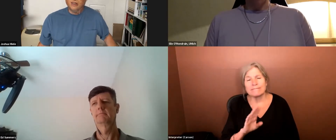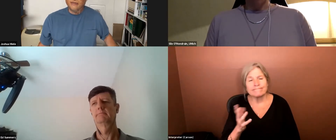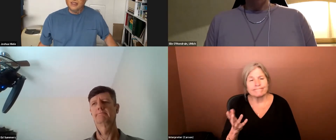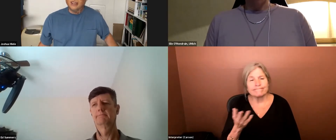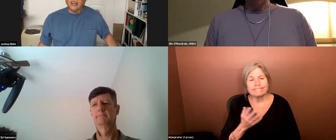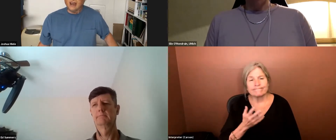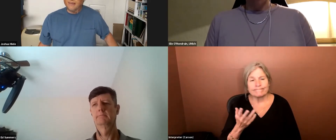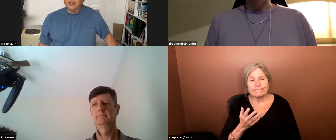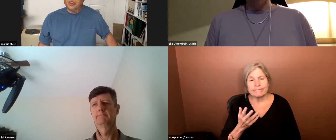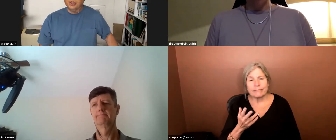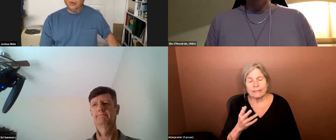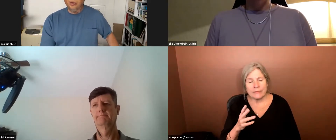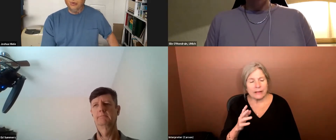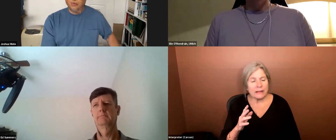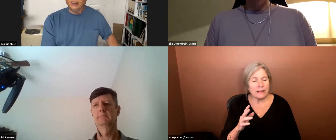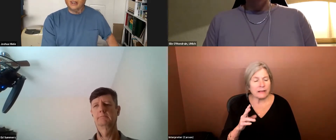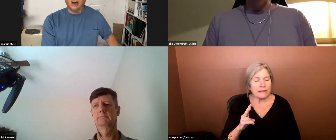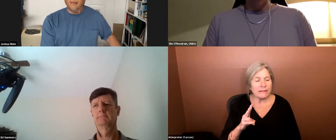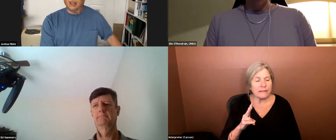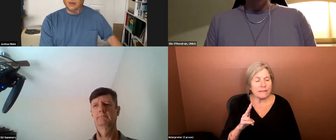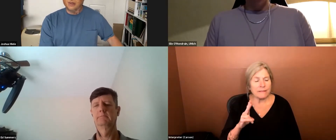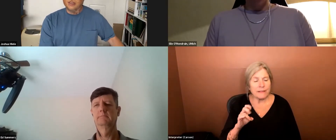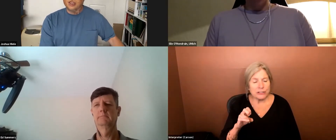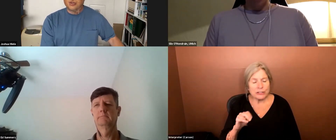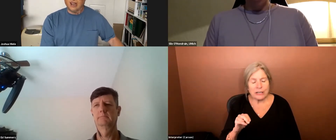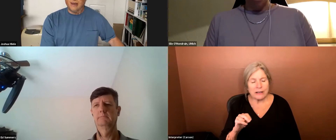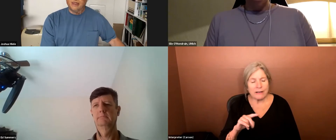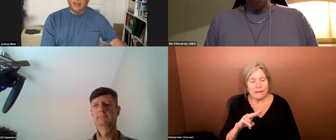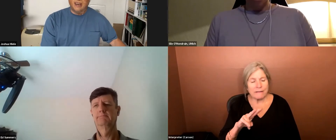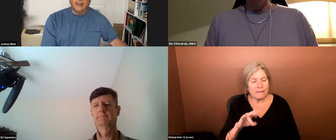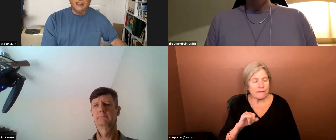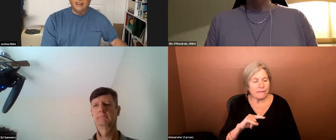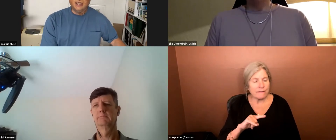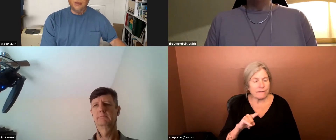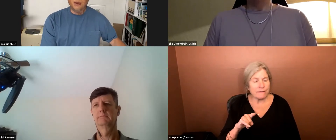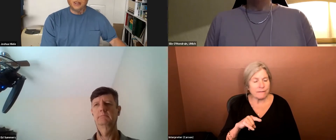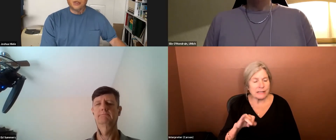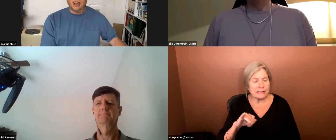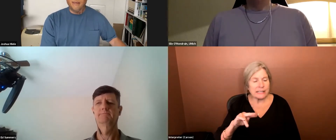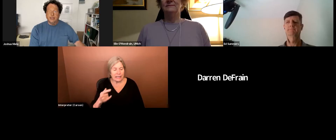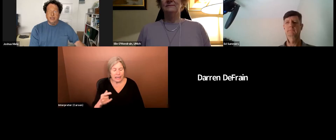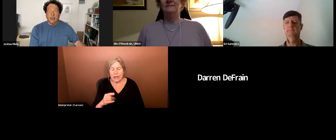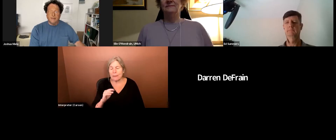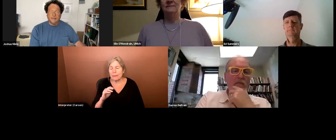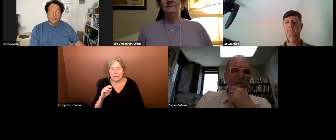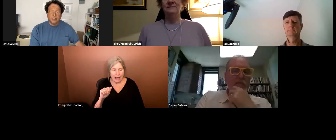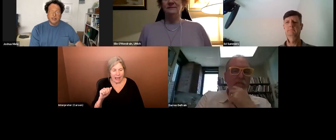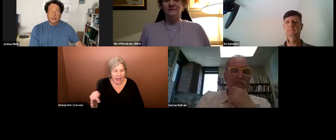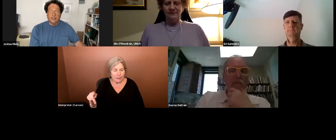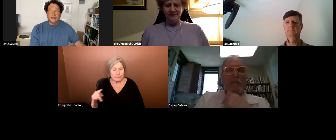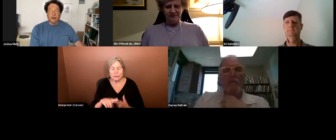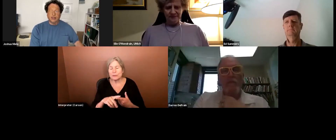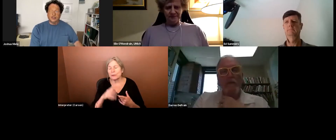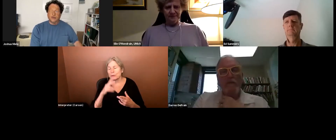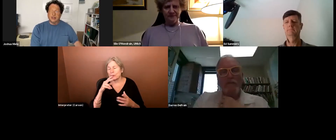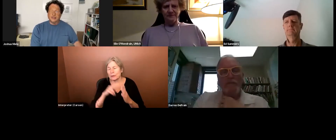your Vizling app to read a comic? Describe, if you will, describe the experience for us.